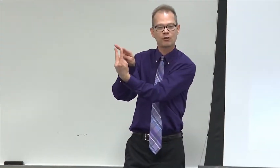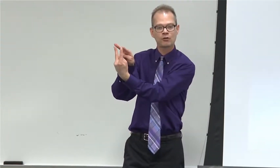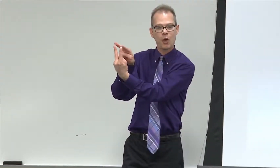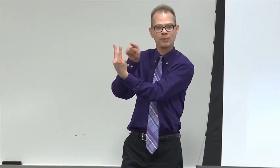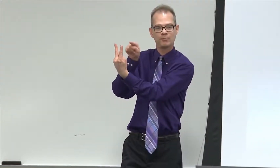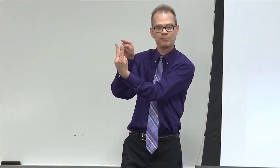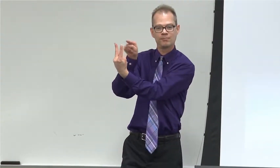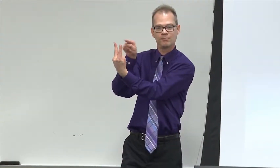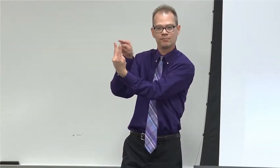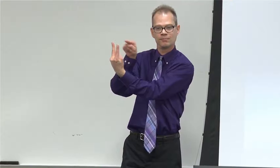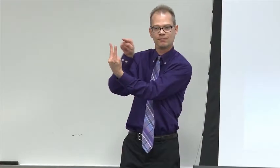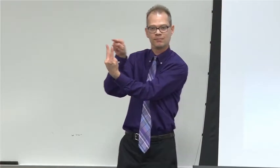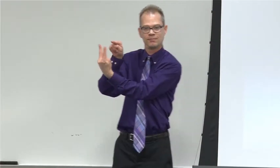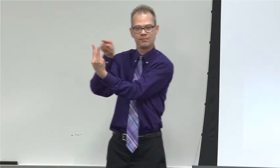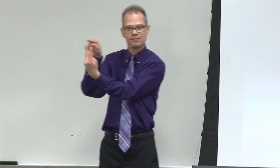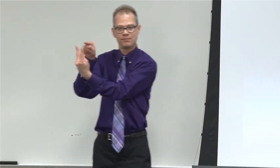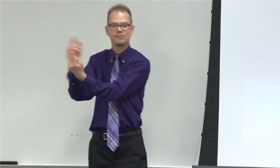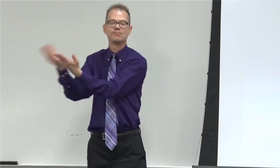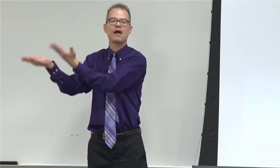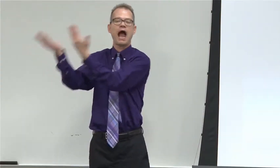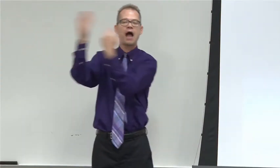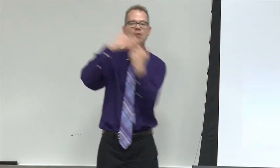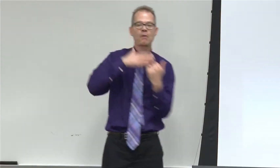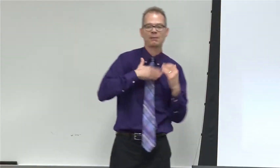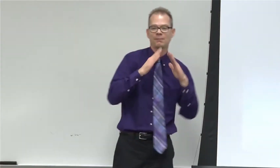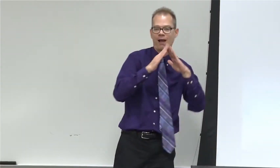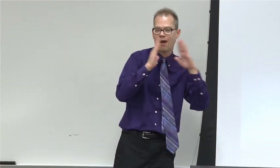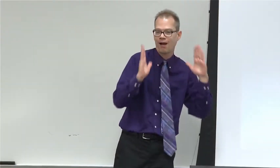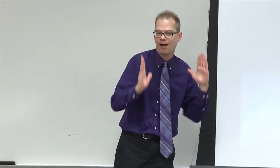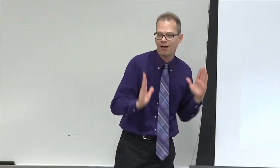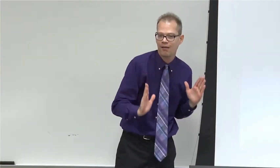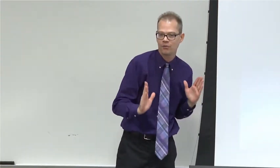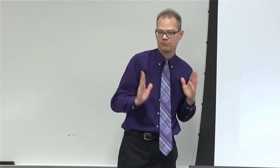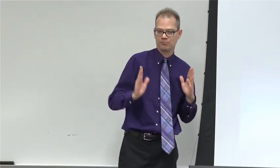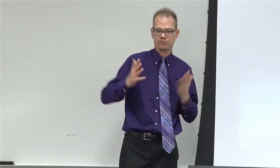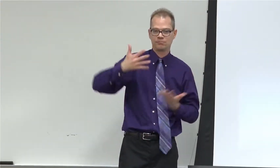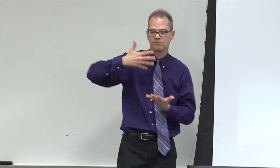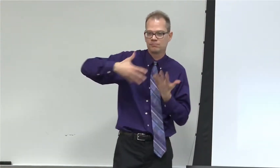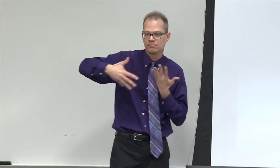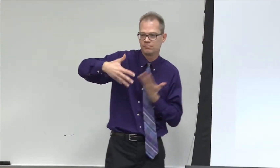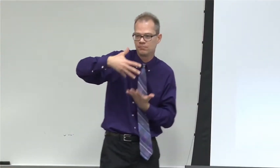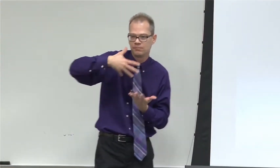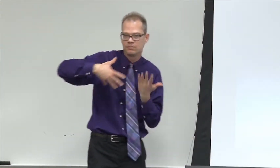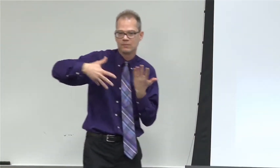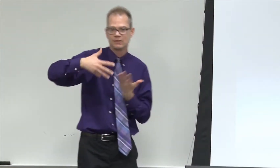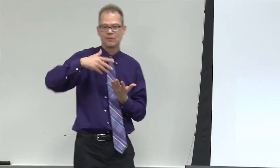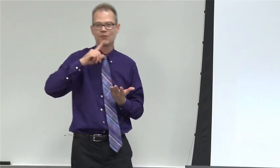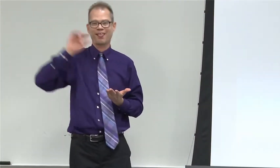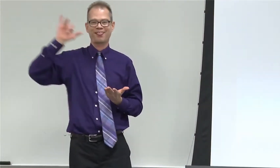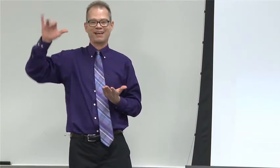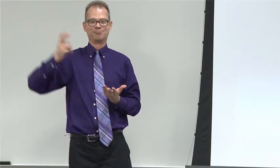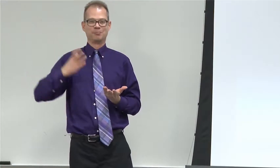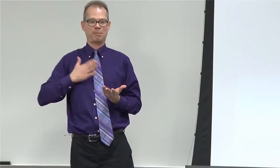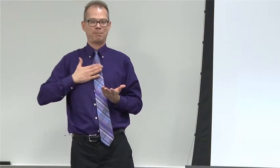with a deaf couple. They came over to the house. They interacted with me.